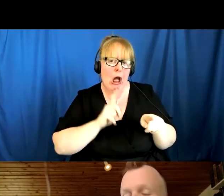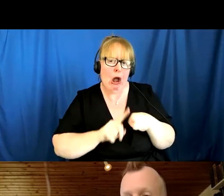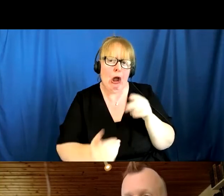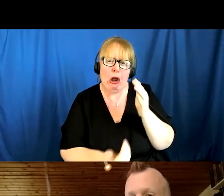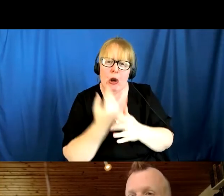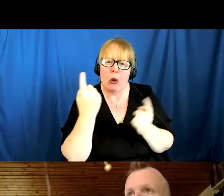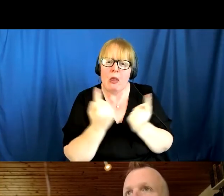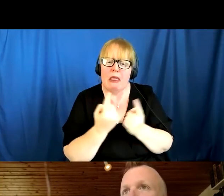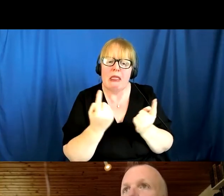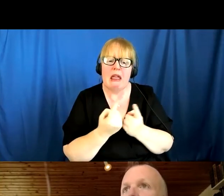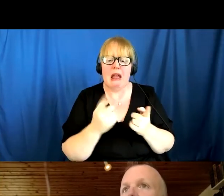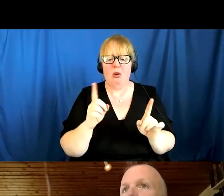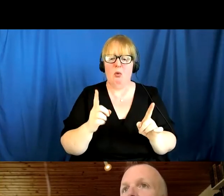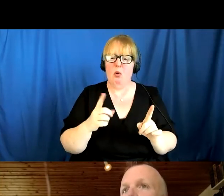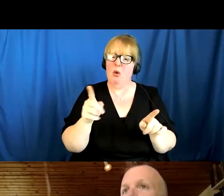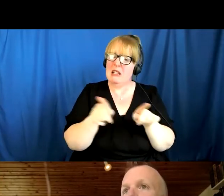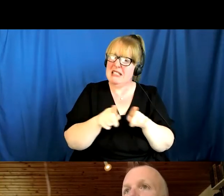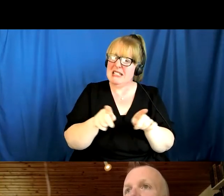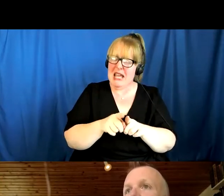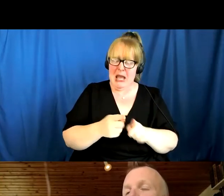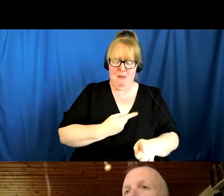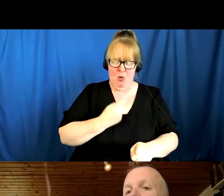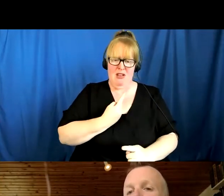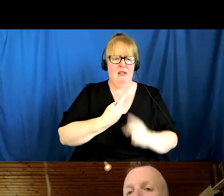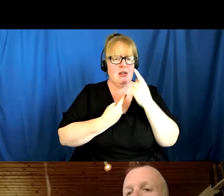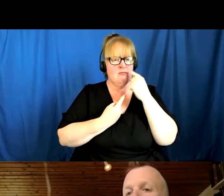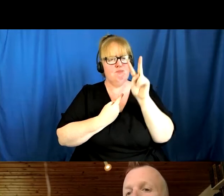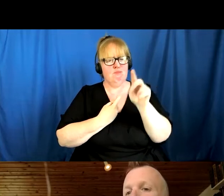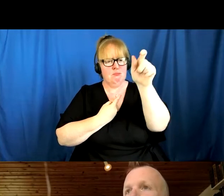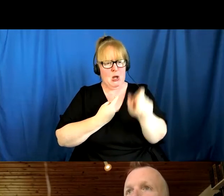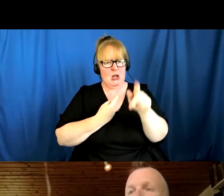yourself in the shoes of others had a very kind of sympathetic relationship to the kind of aims